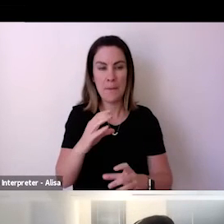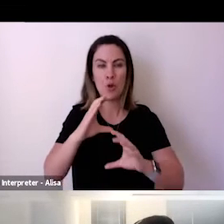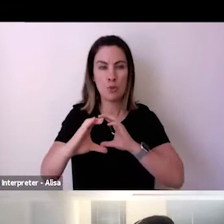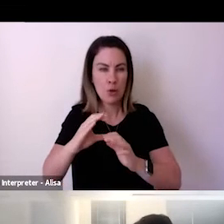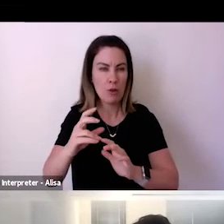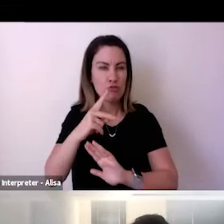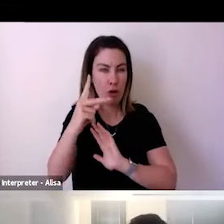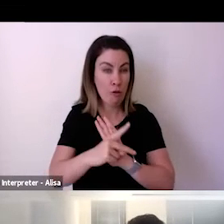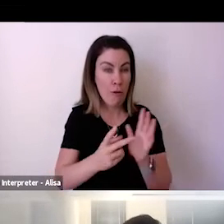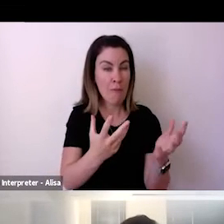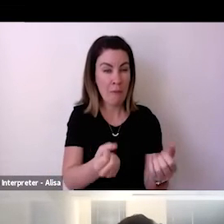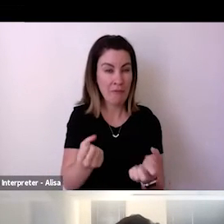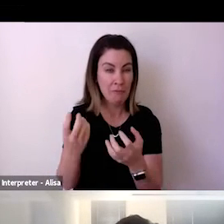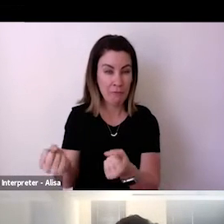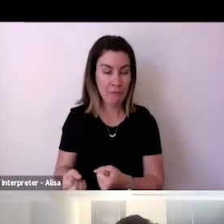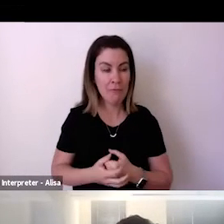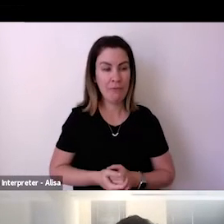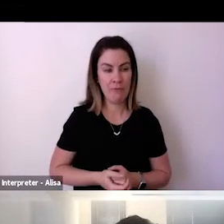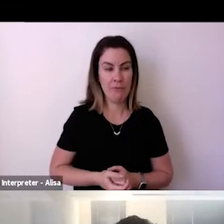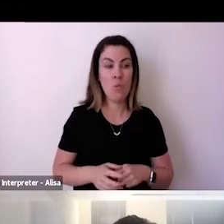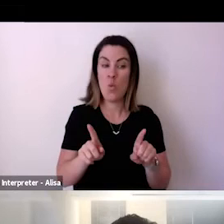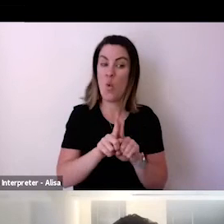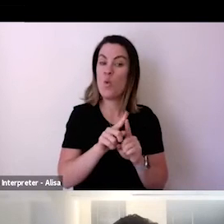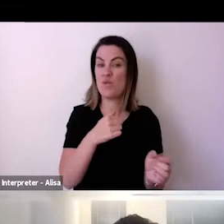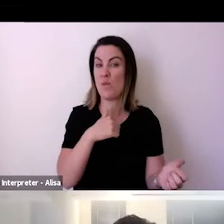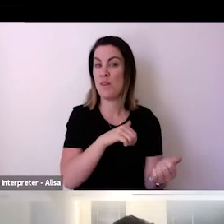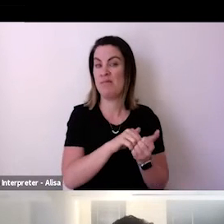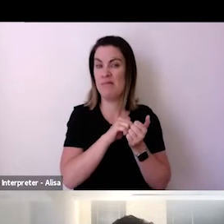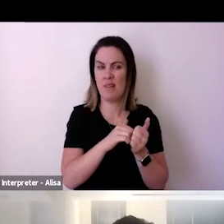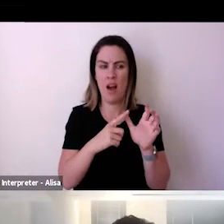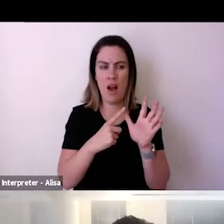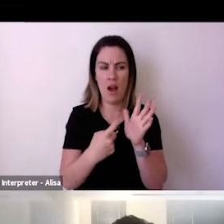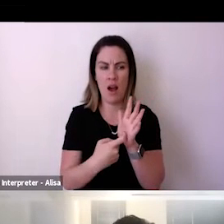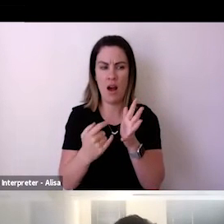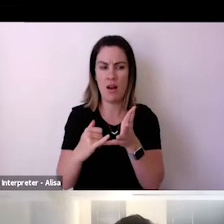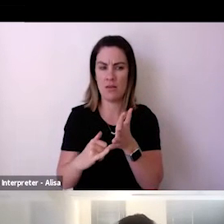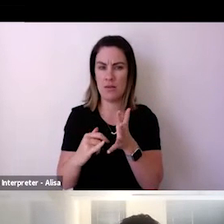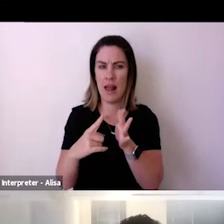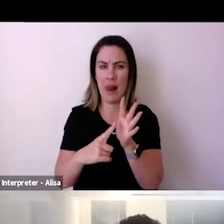And we also have been working with Ars electronic at on a level we brought students together